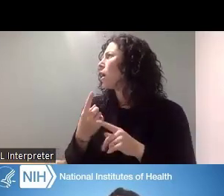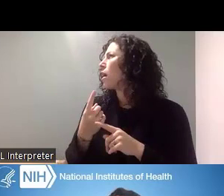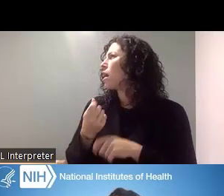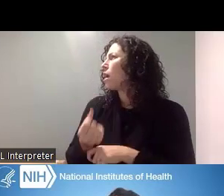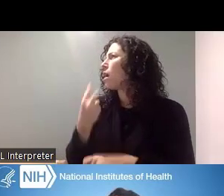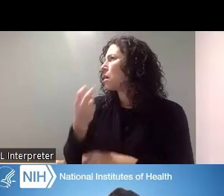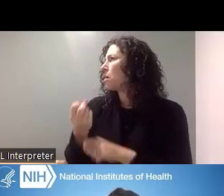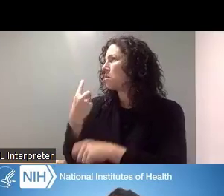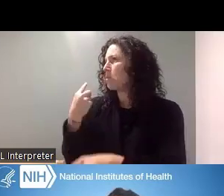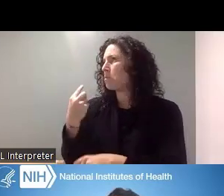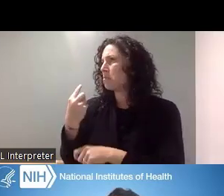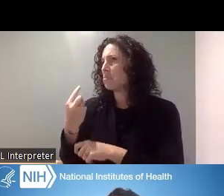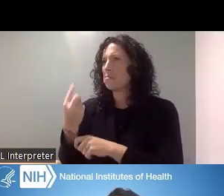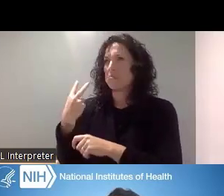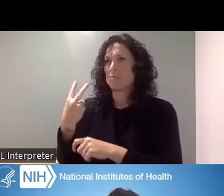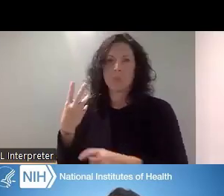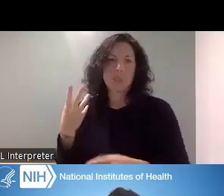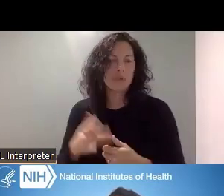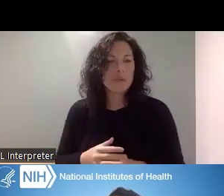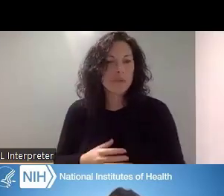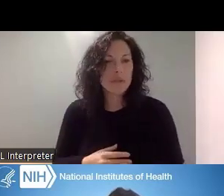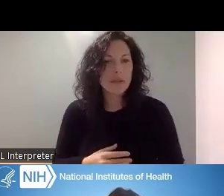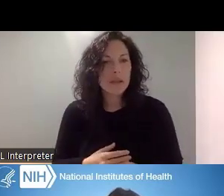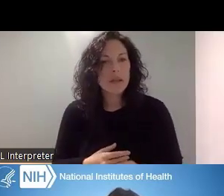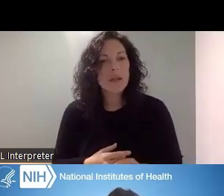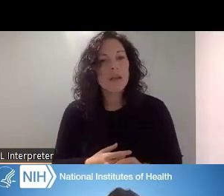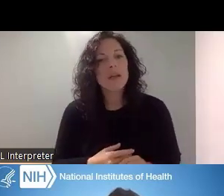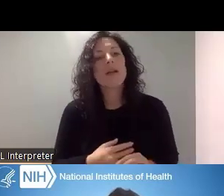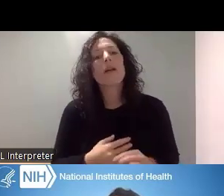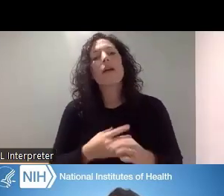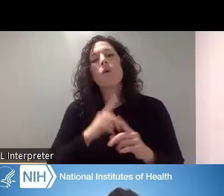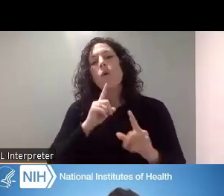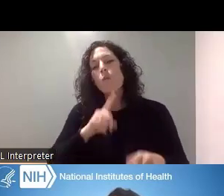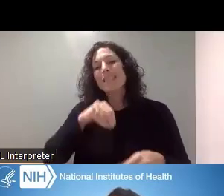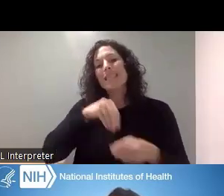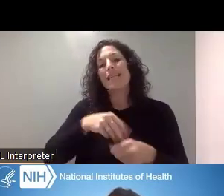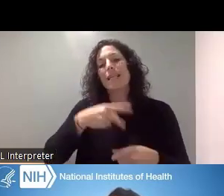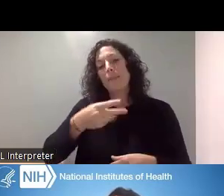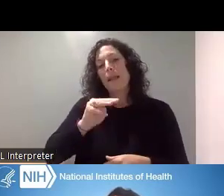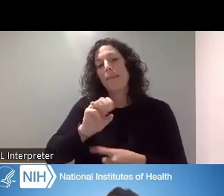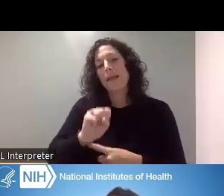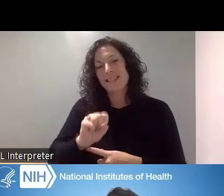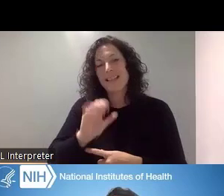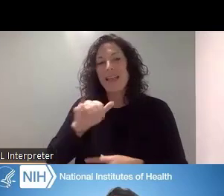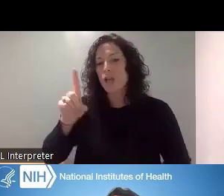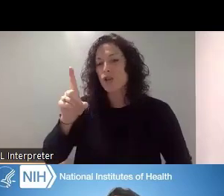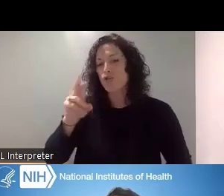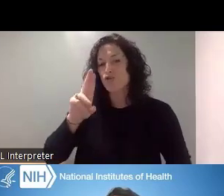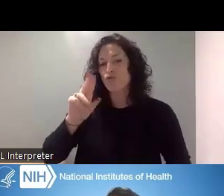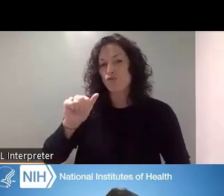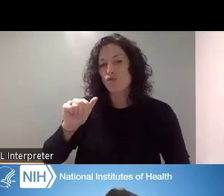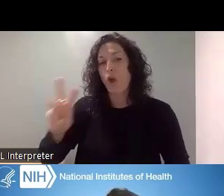And when you're submitting those reports in PMS, the PMS drawdowns that you have made must reconcile